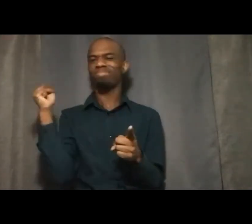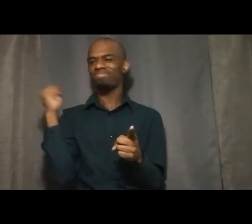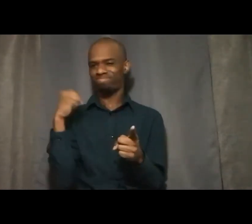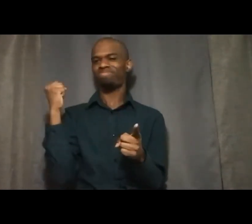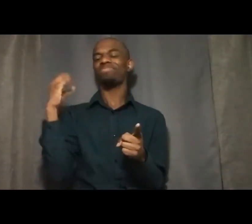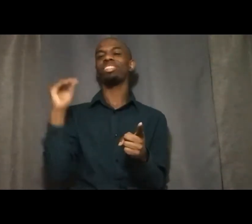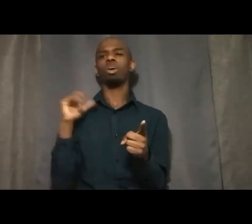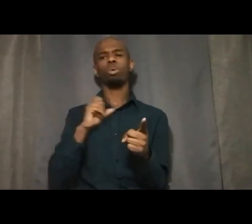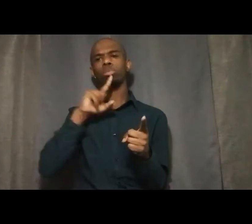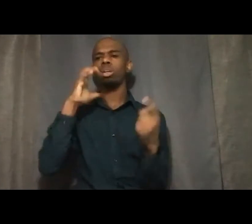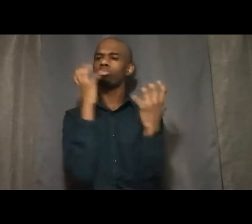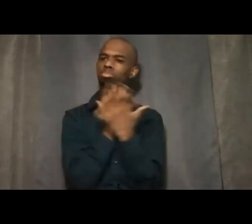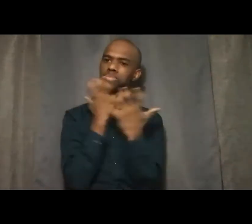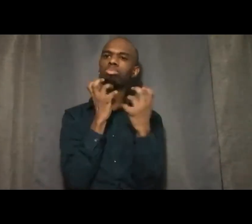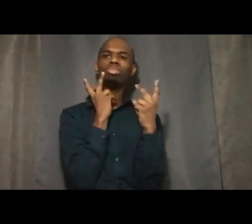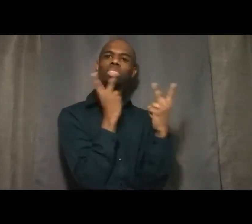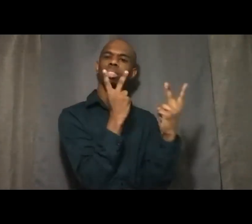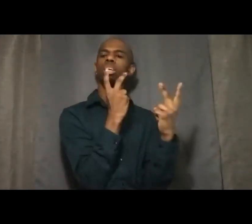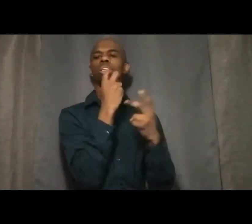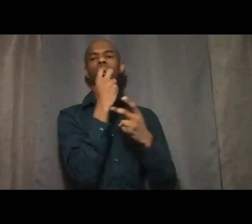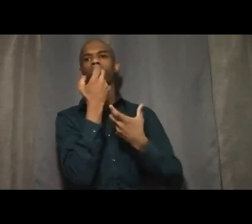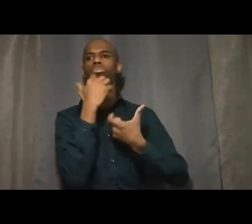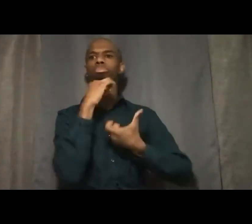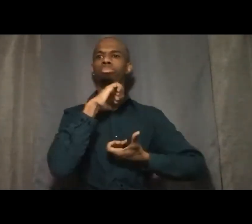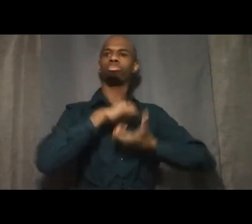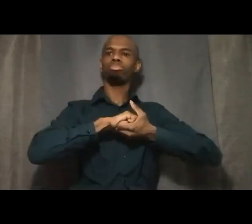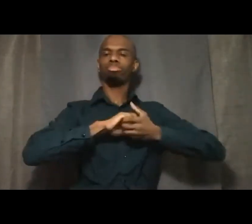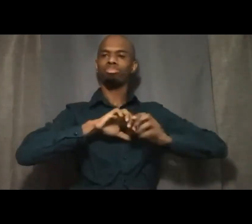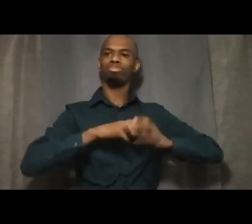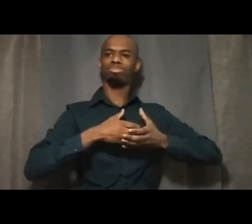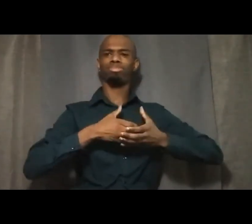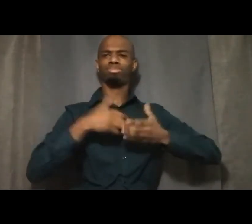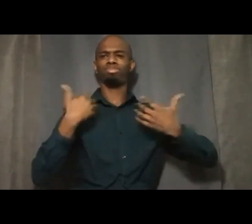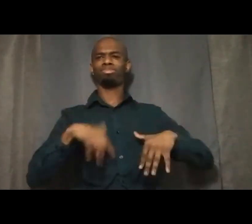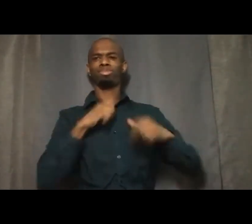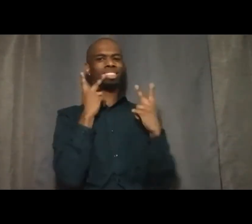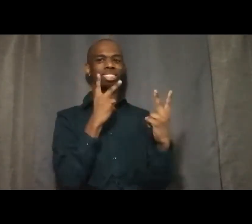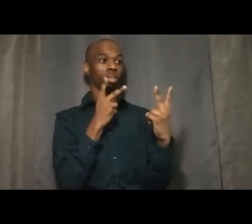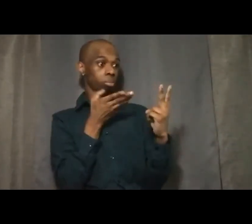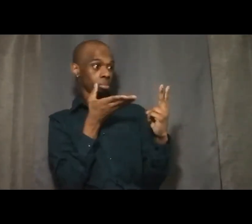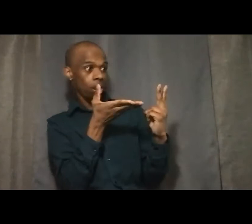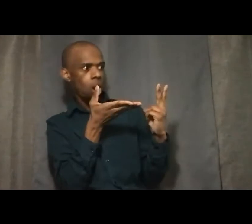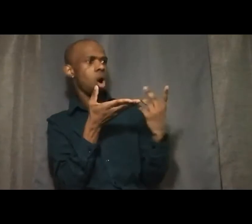from com, by comrades who are with us in LA and then just see them in Minneapolis